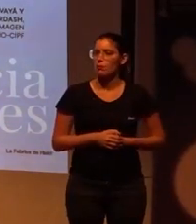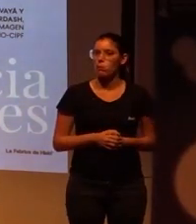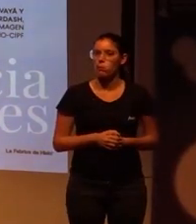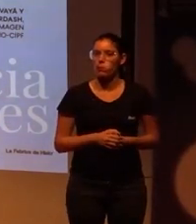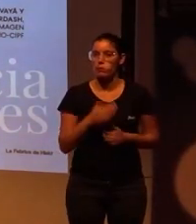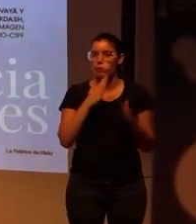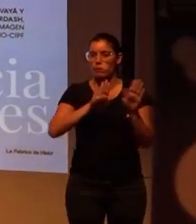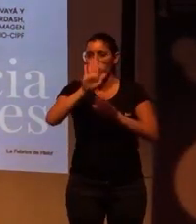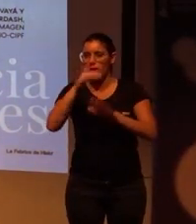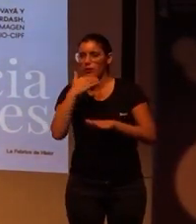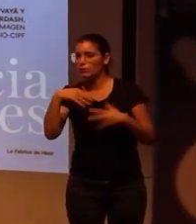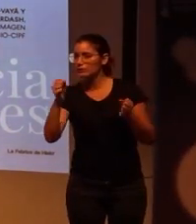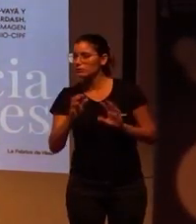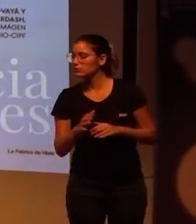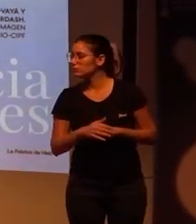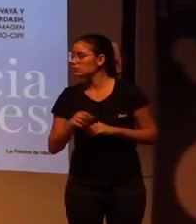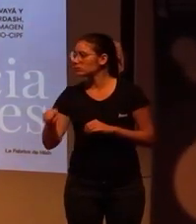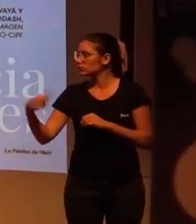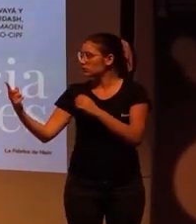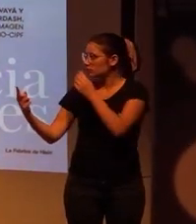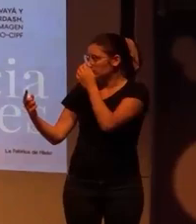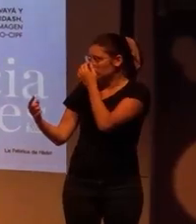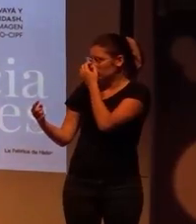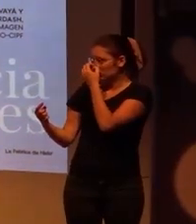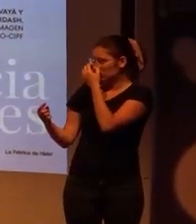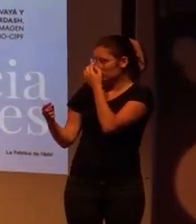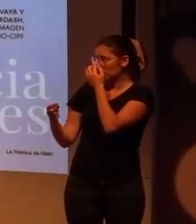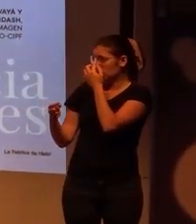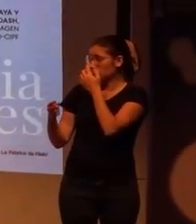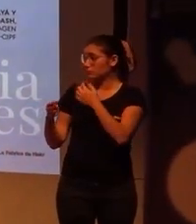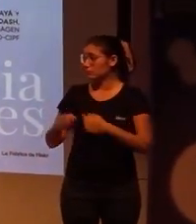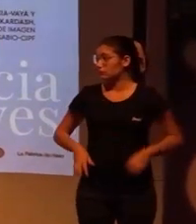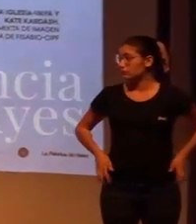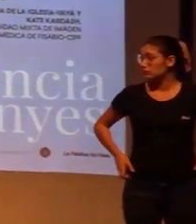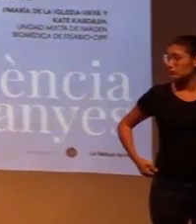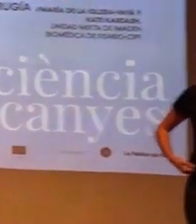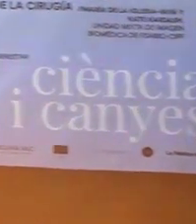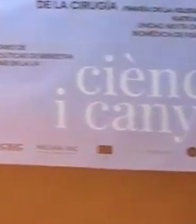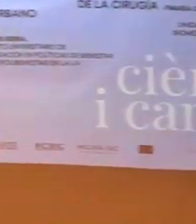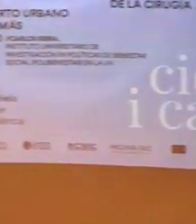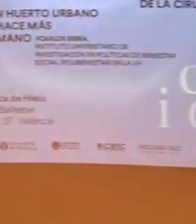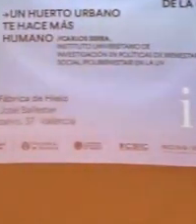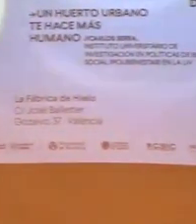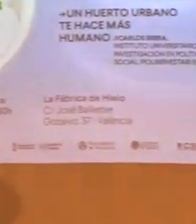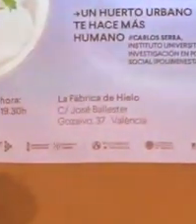Any other question? Here. Sorry, I didn’t see you. I have a lemon tree in my house.